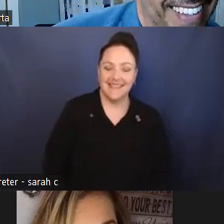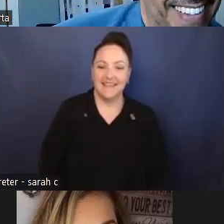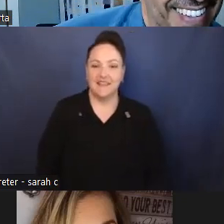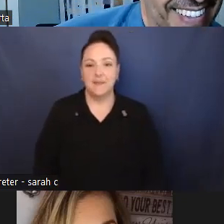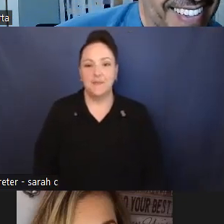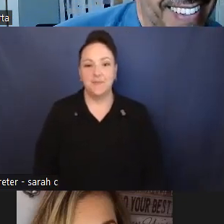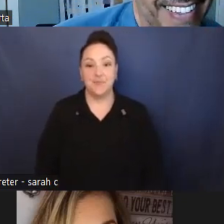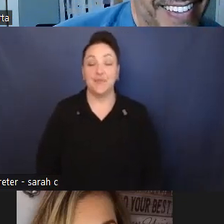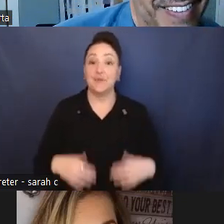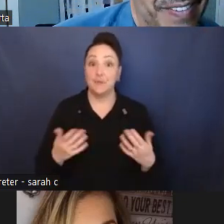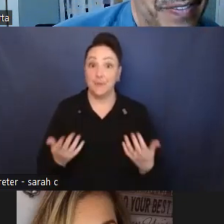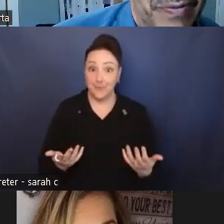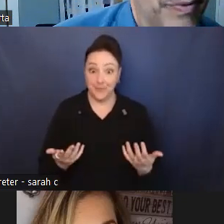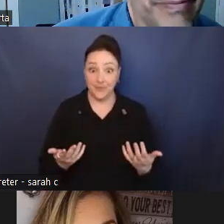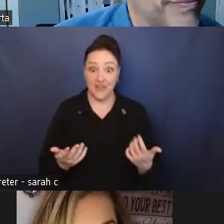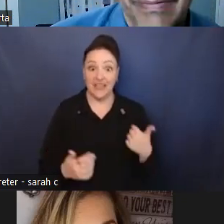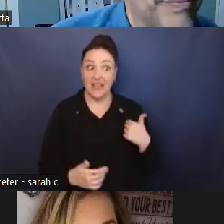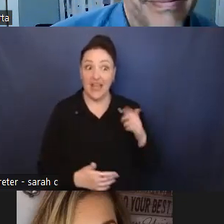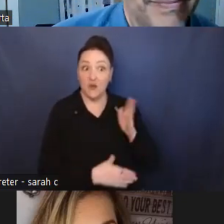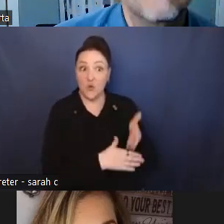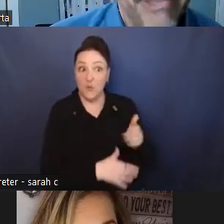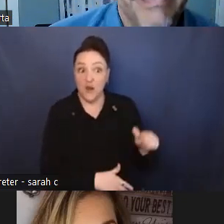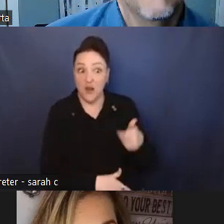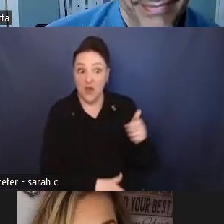and did I just interrupt someone else or where you ready for me?